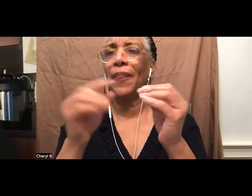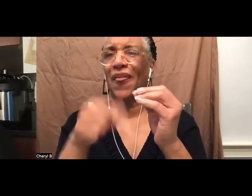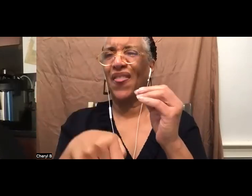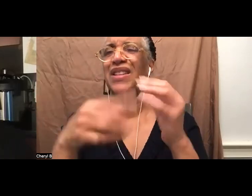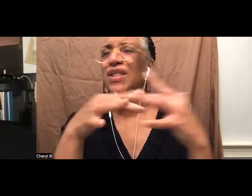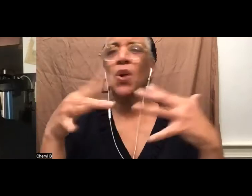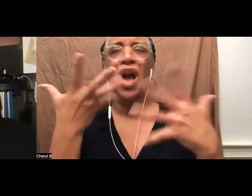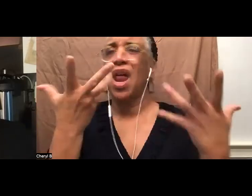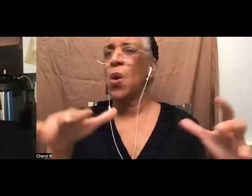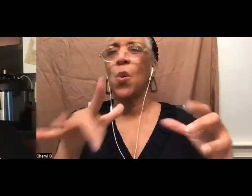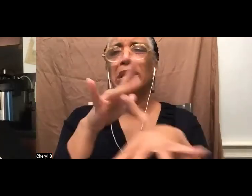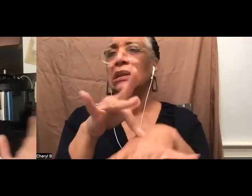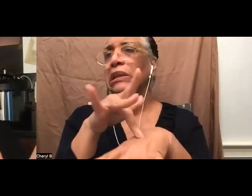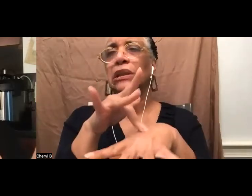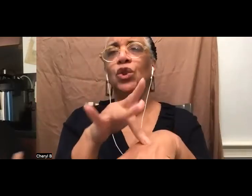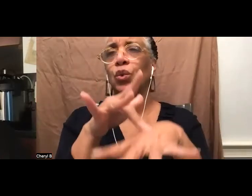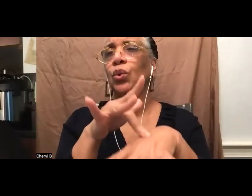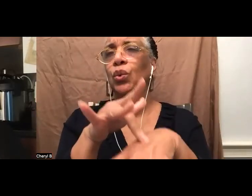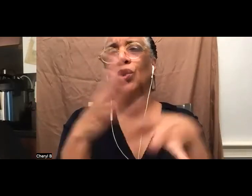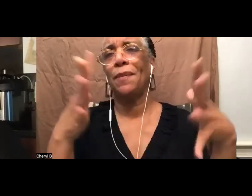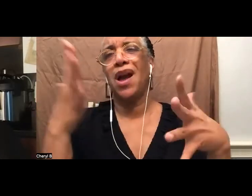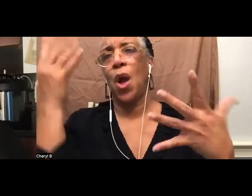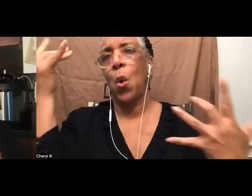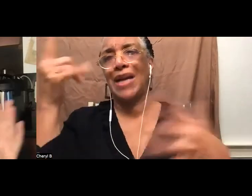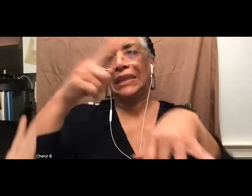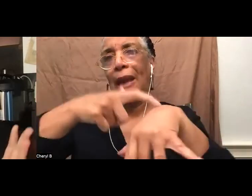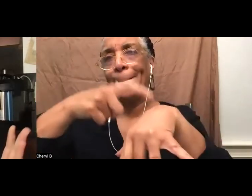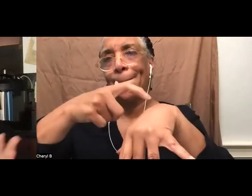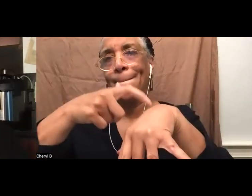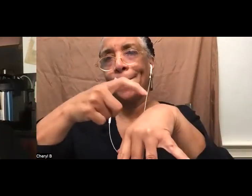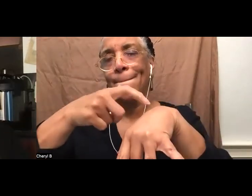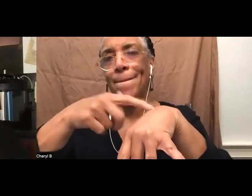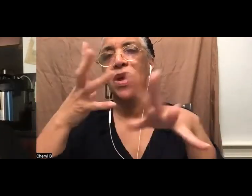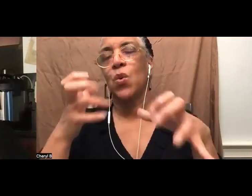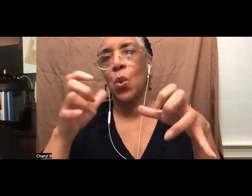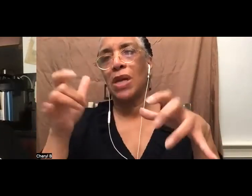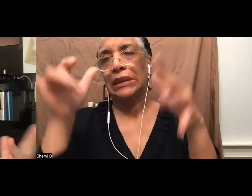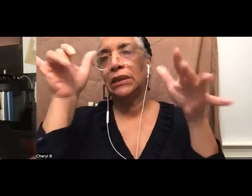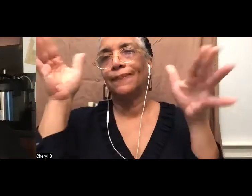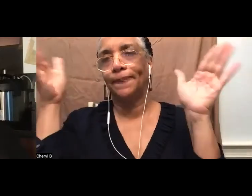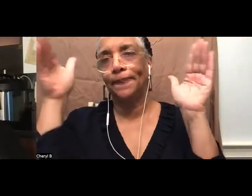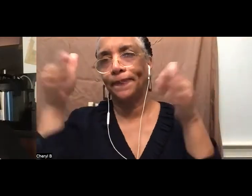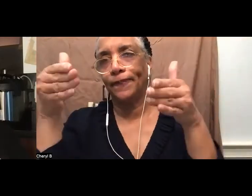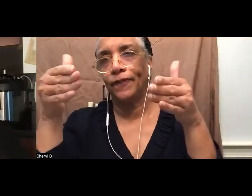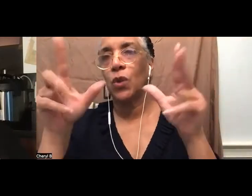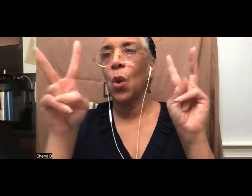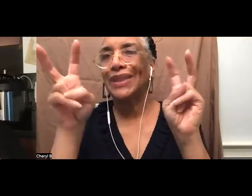for the sake of time, and also trying to stay to the talk, but the US, NATO,